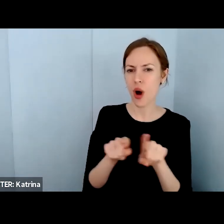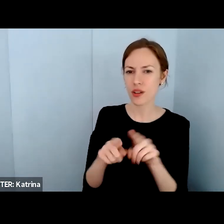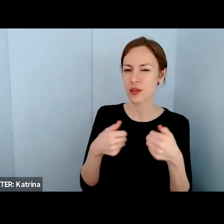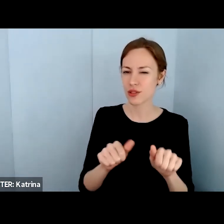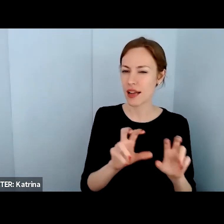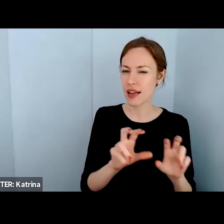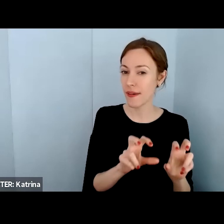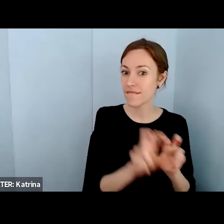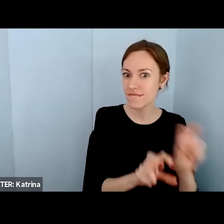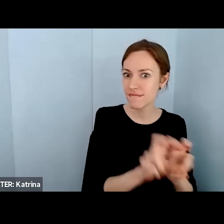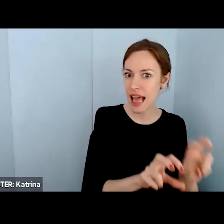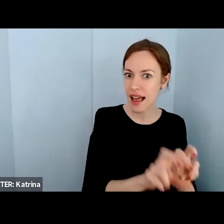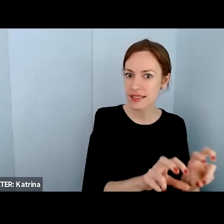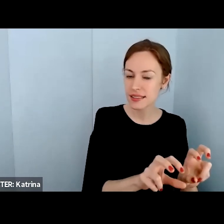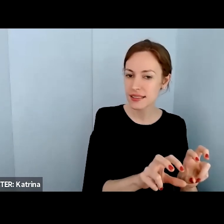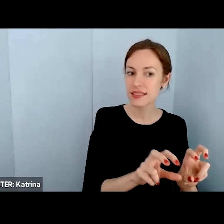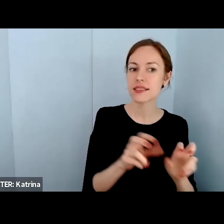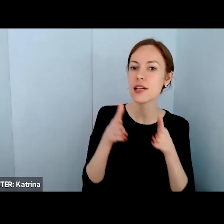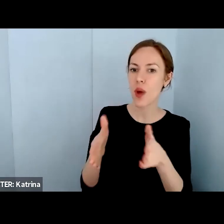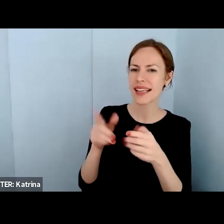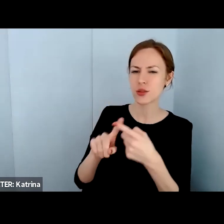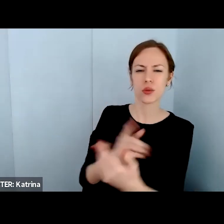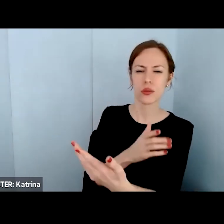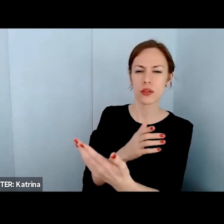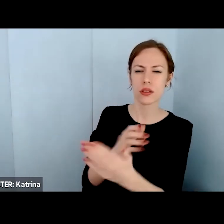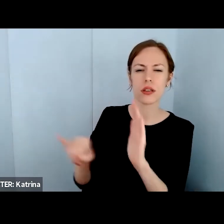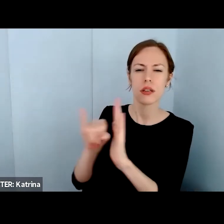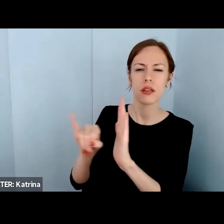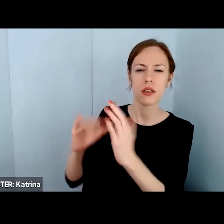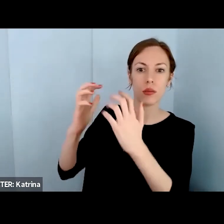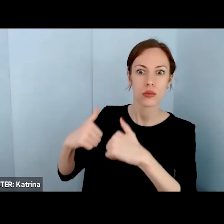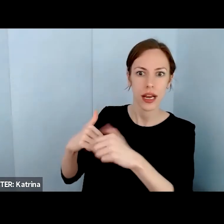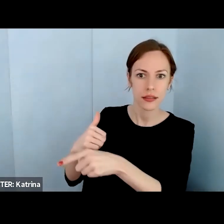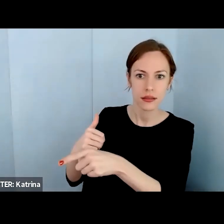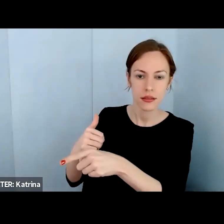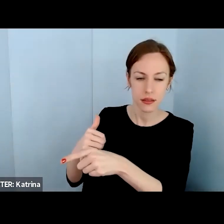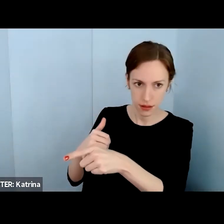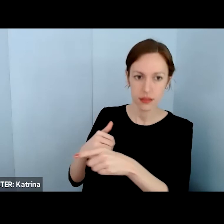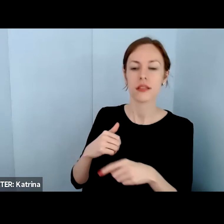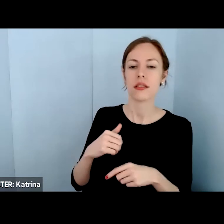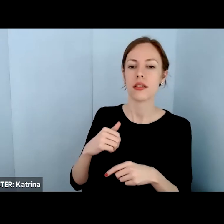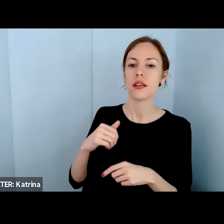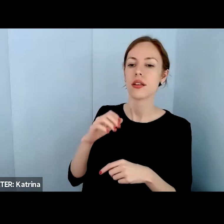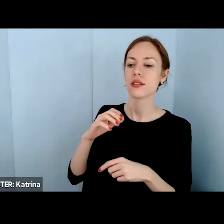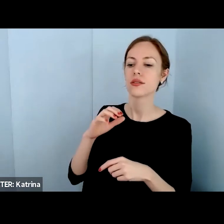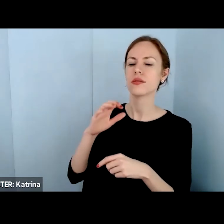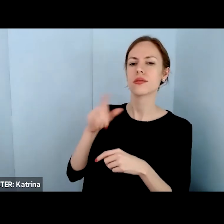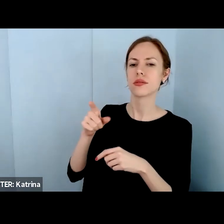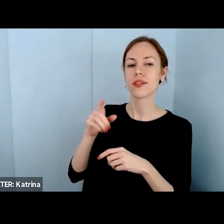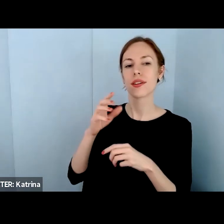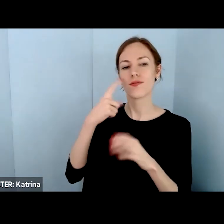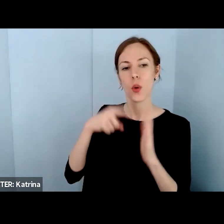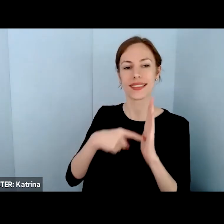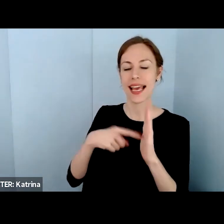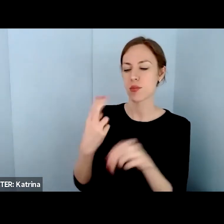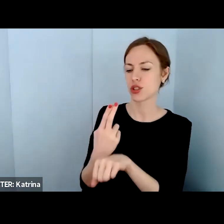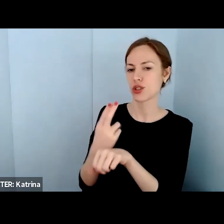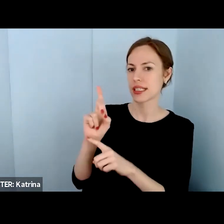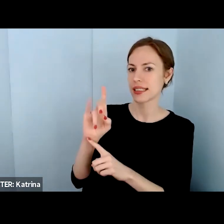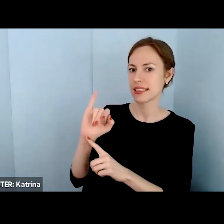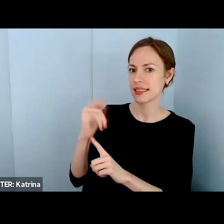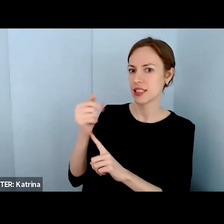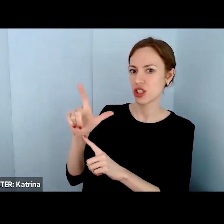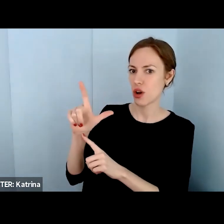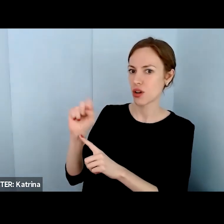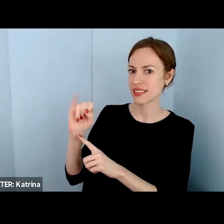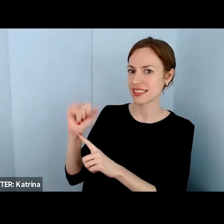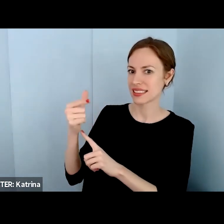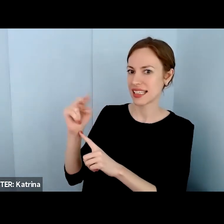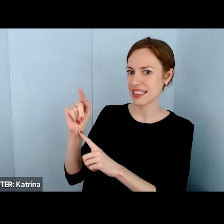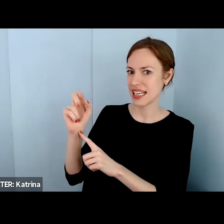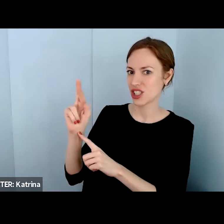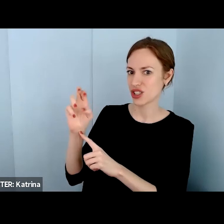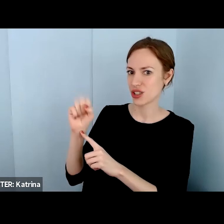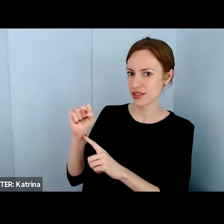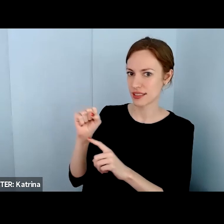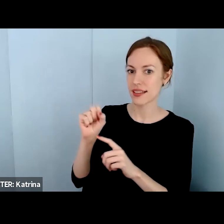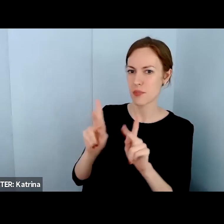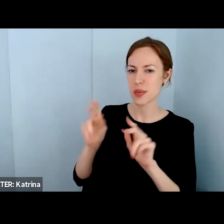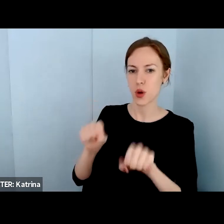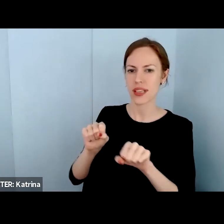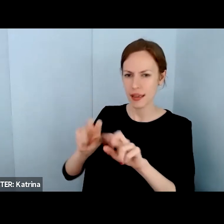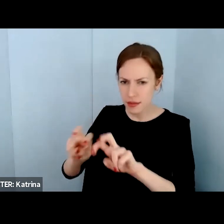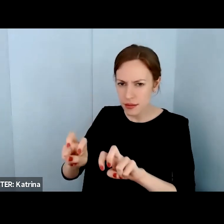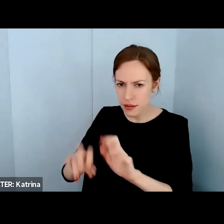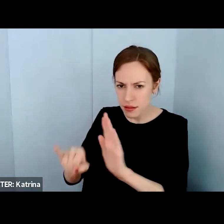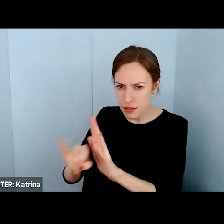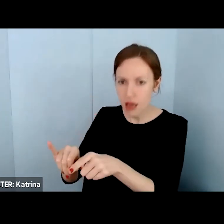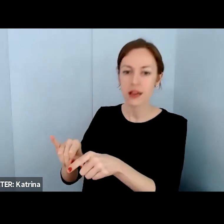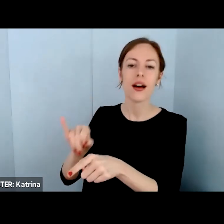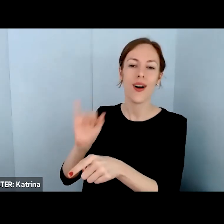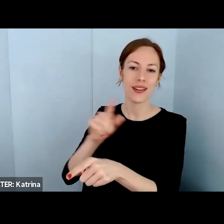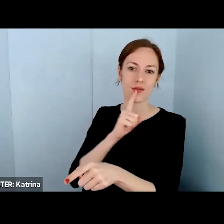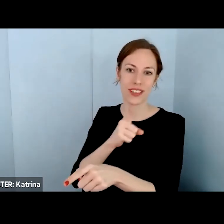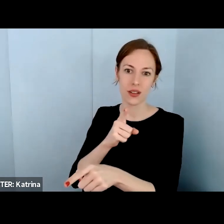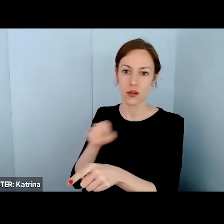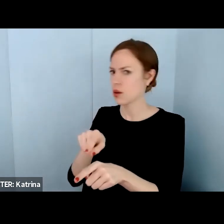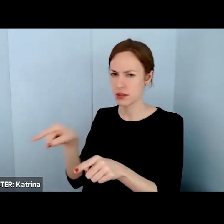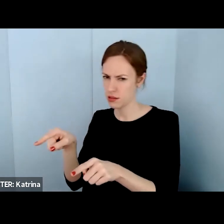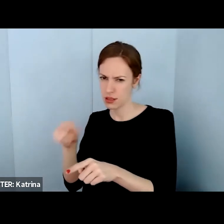the product in such a way that it leaves behind some digital signatures that can be detected and then you can figure out if this is actually a deep fake or not, but it's it's a tricky one and it's going to be really difficult because many people from